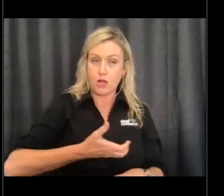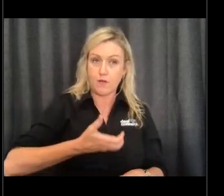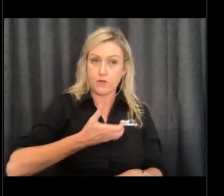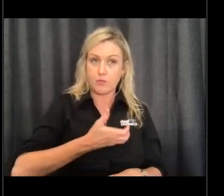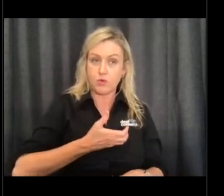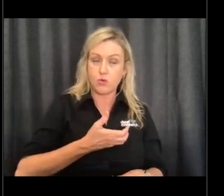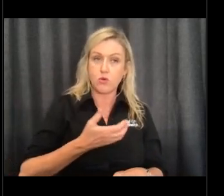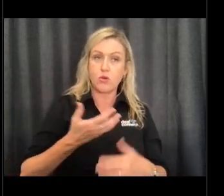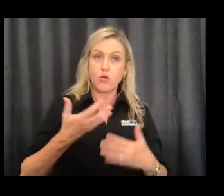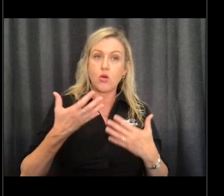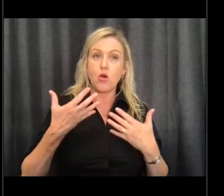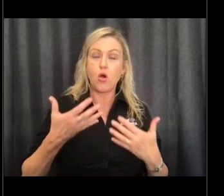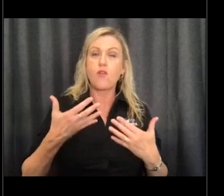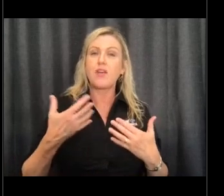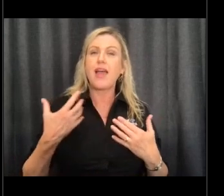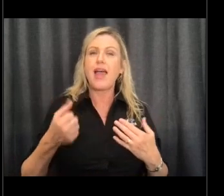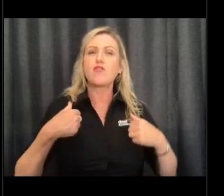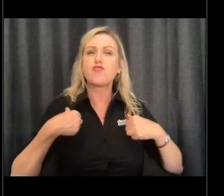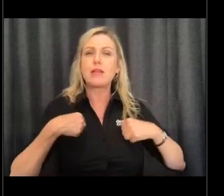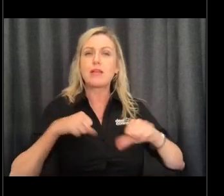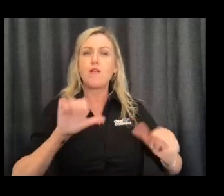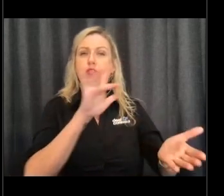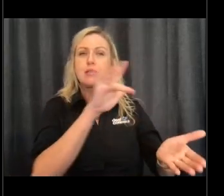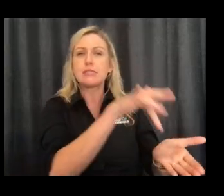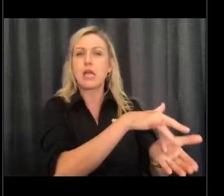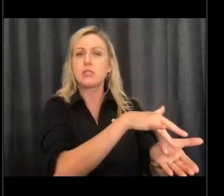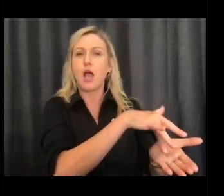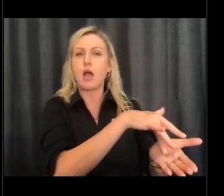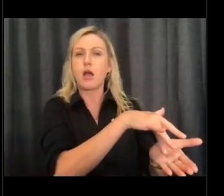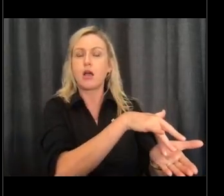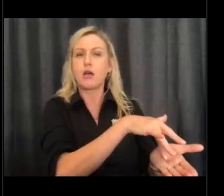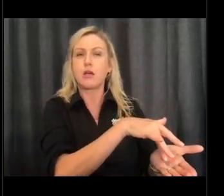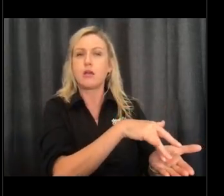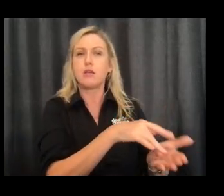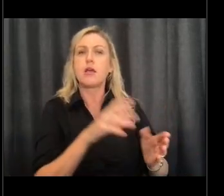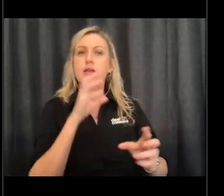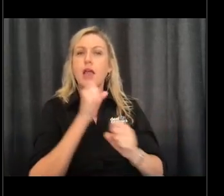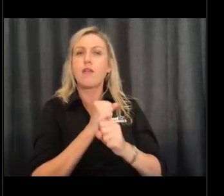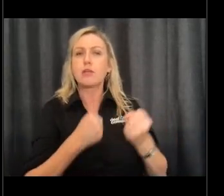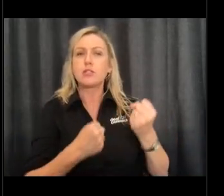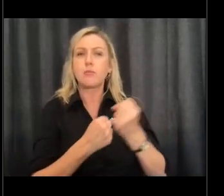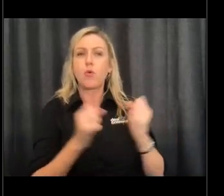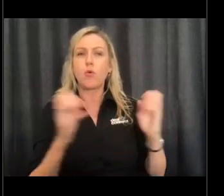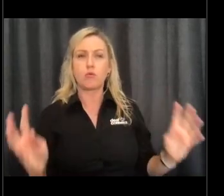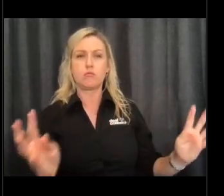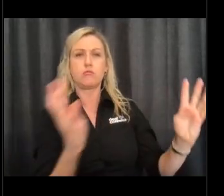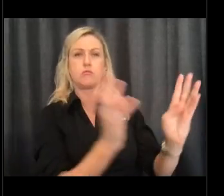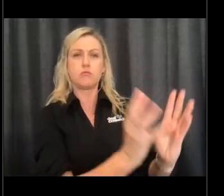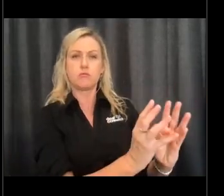centres set up following disasters where all those government support services, legal support,